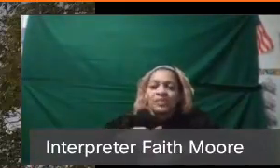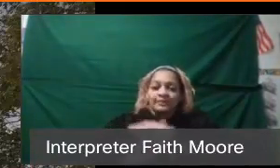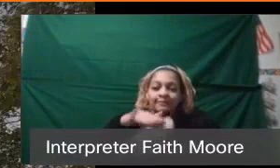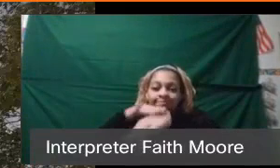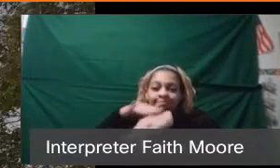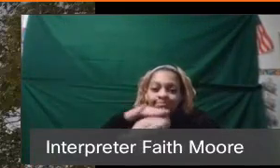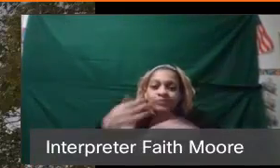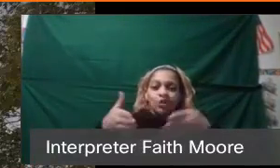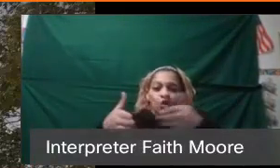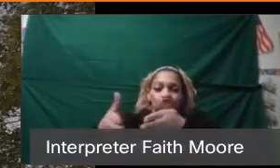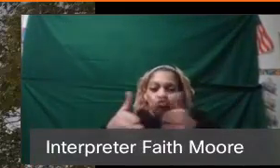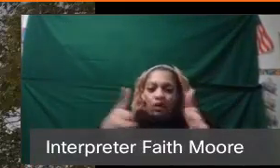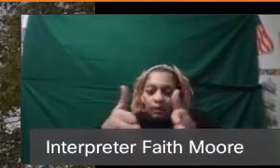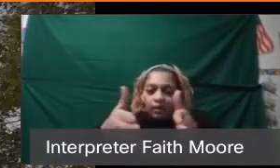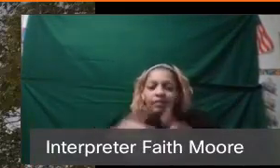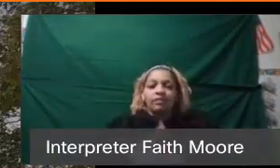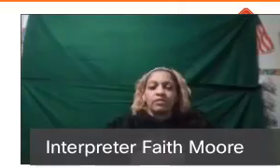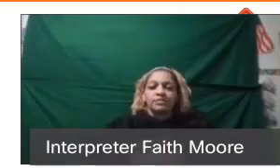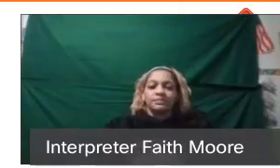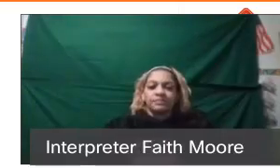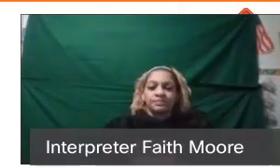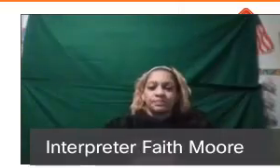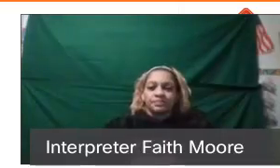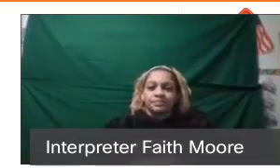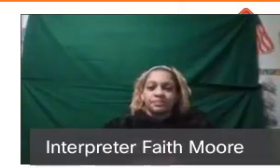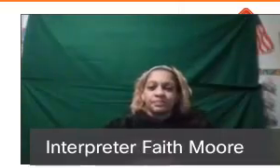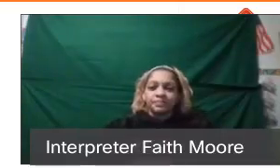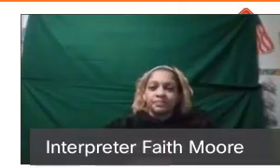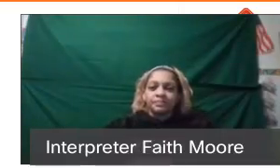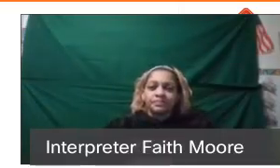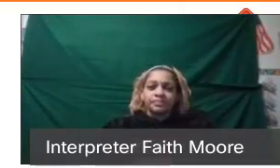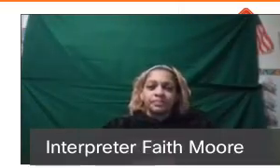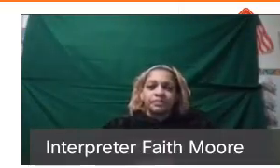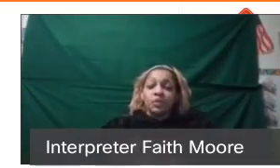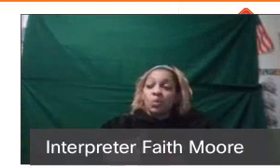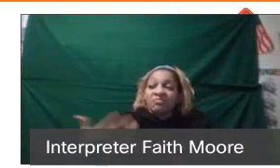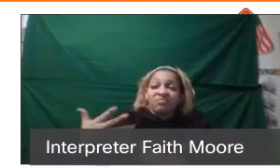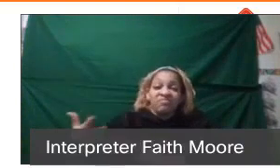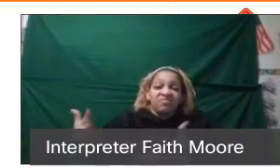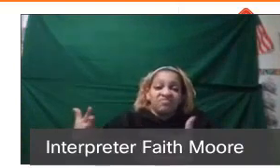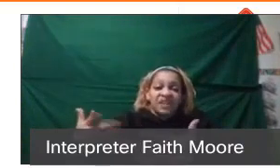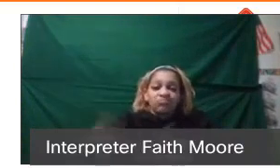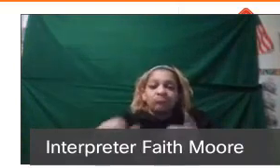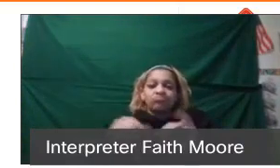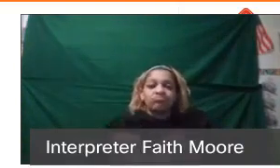We just measure by foot handle, so we are designed consistent with the data standard.